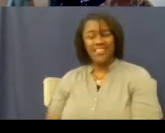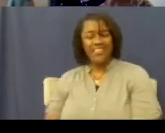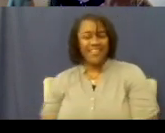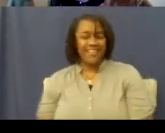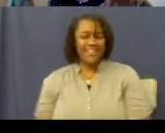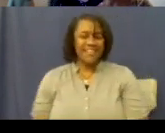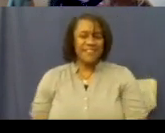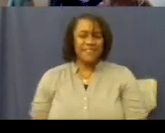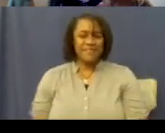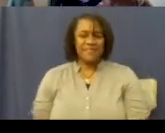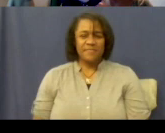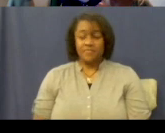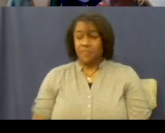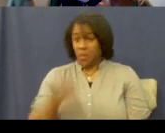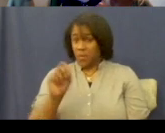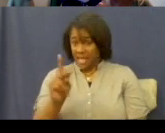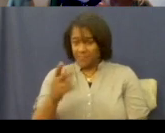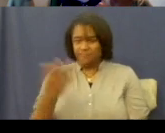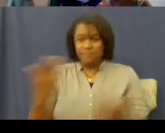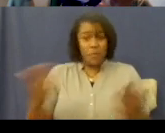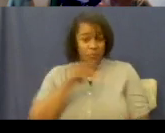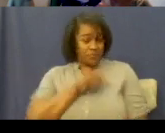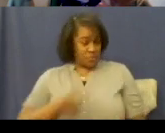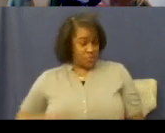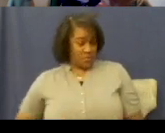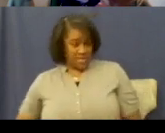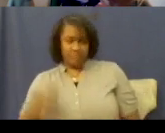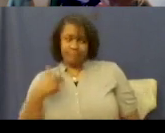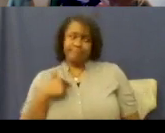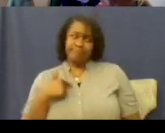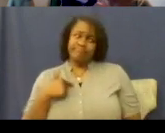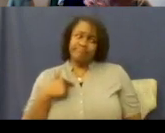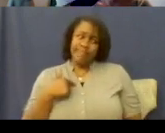Nina Schor: All right, so Queenie, I'm afraid you're going to have to take a test.